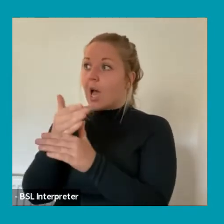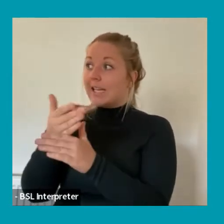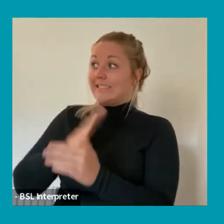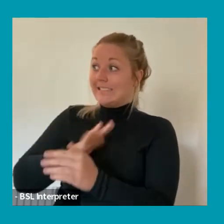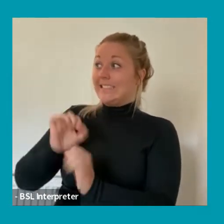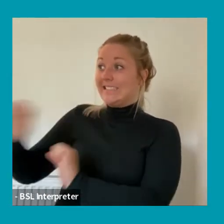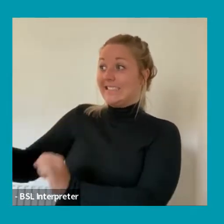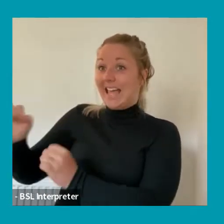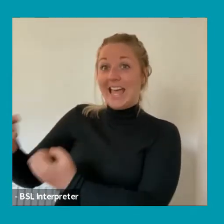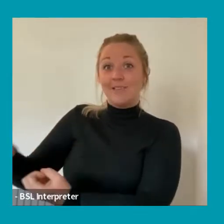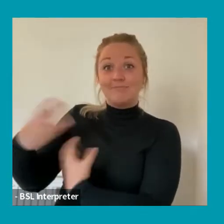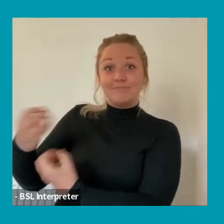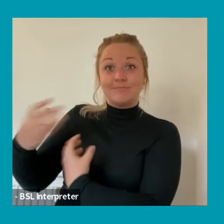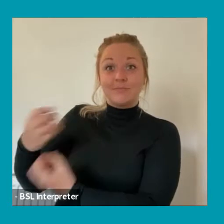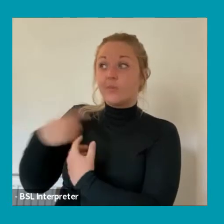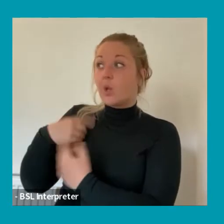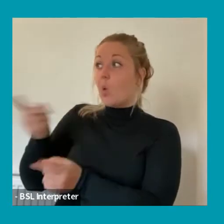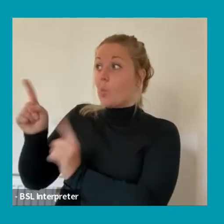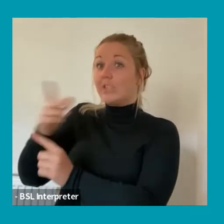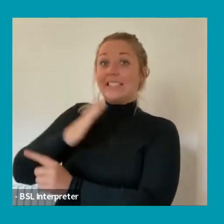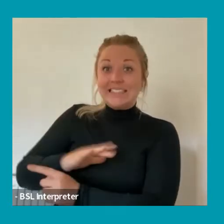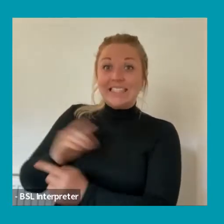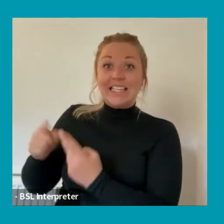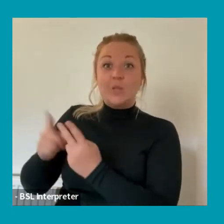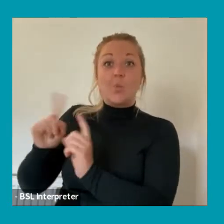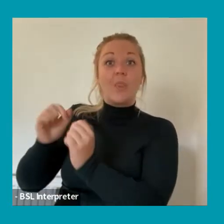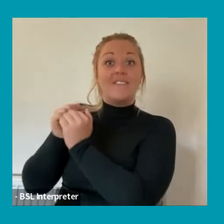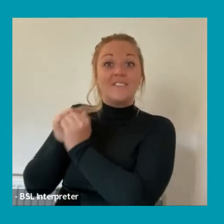So we did a huge survey of all of our candidates.